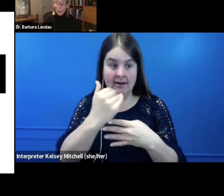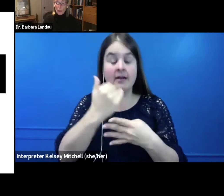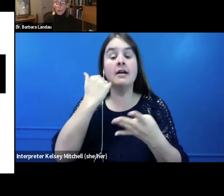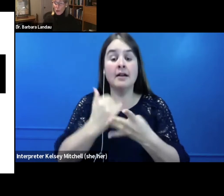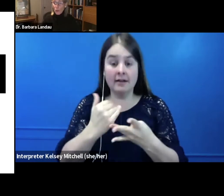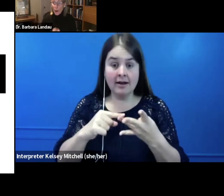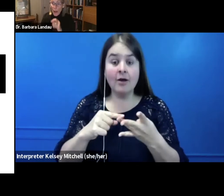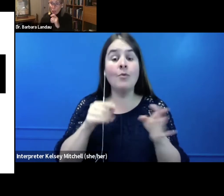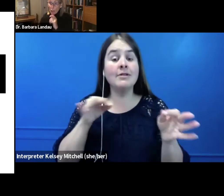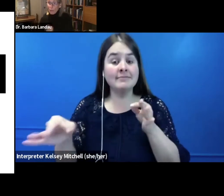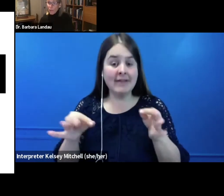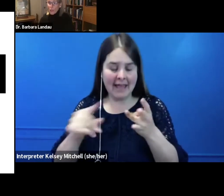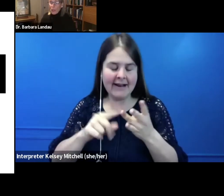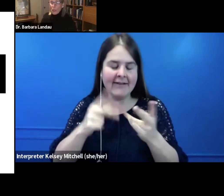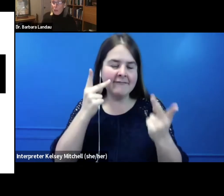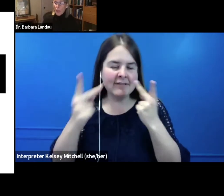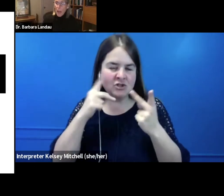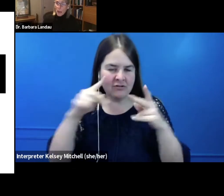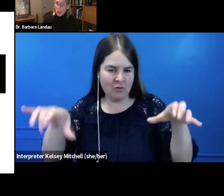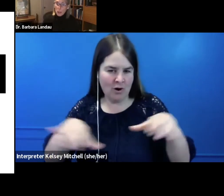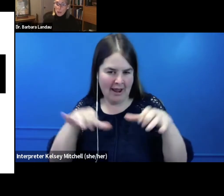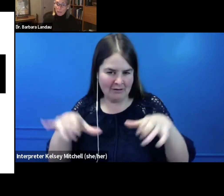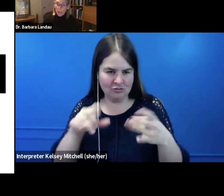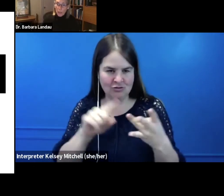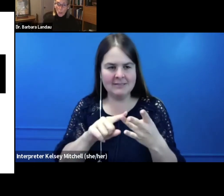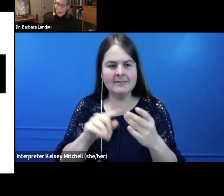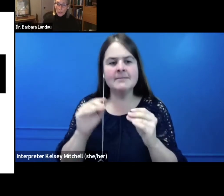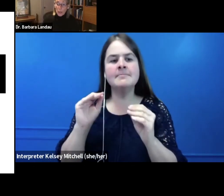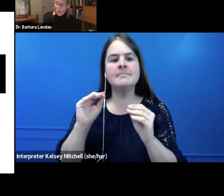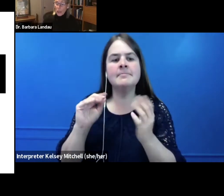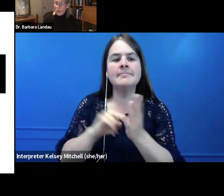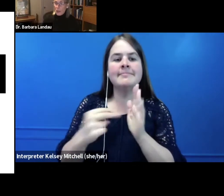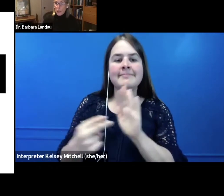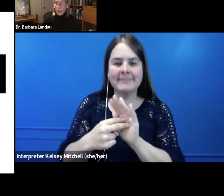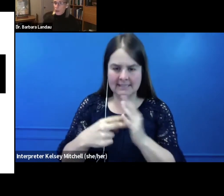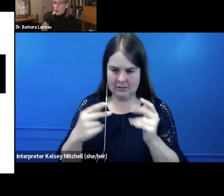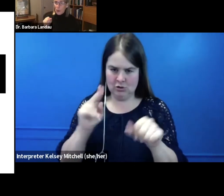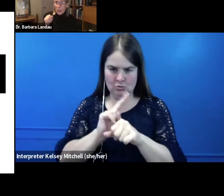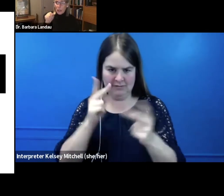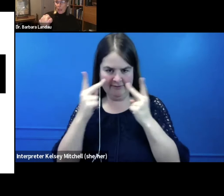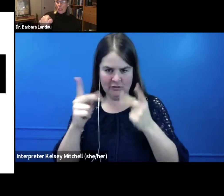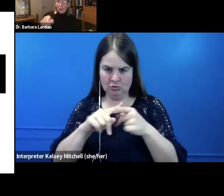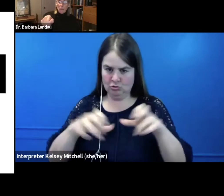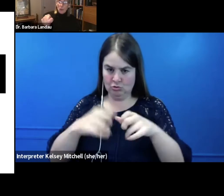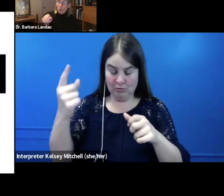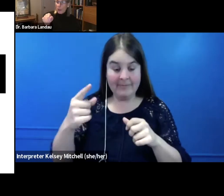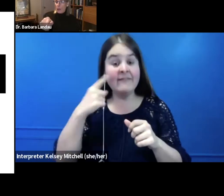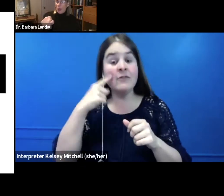is vision for action this is simple actions in which in this case the child